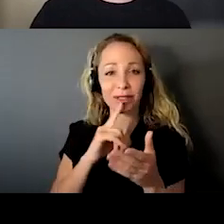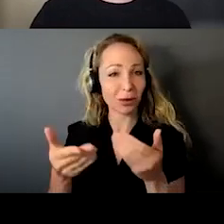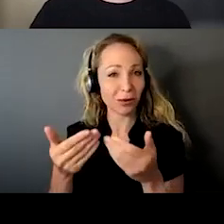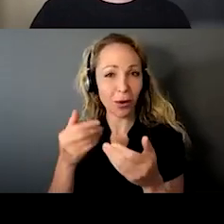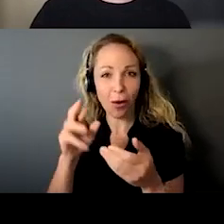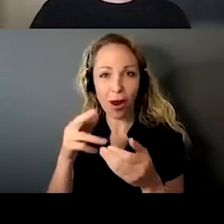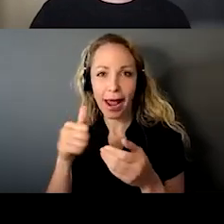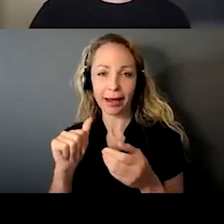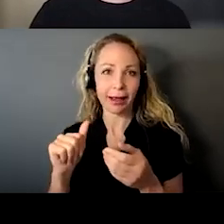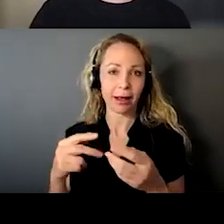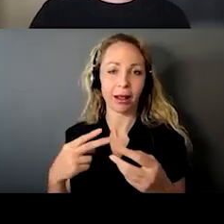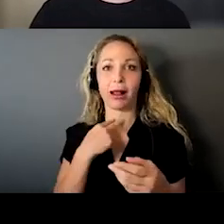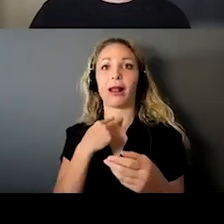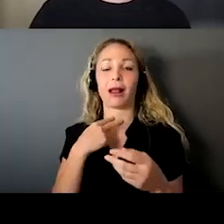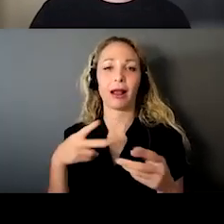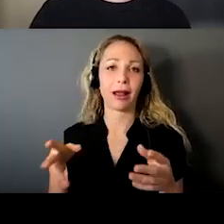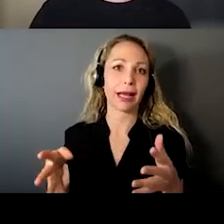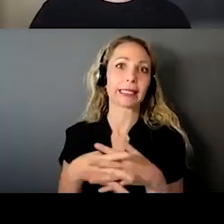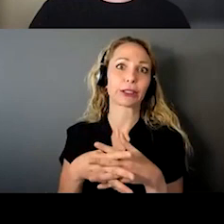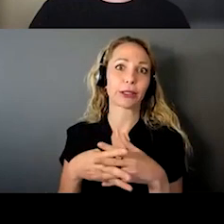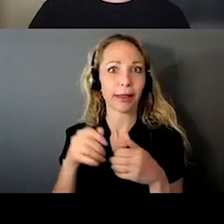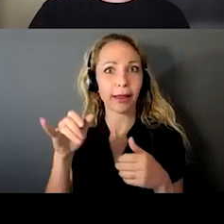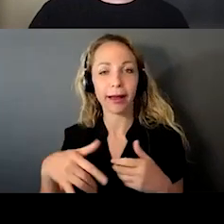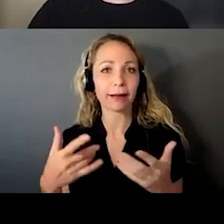PRETTY STRAIGHTFORWARD OR GOTCHA'S WITH THAT?